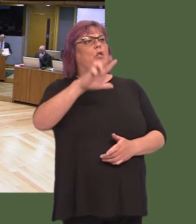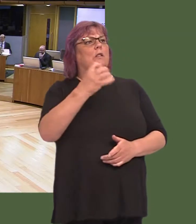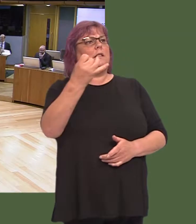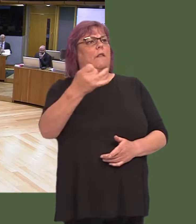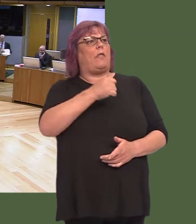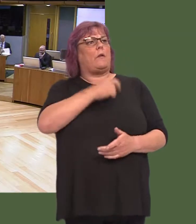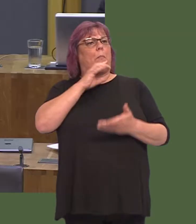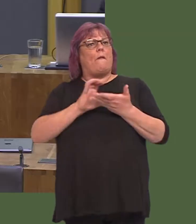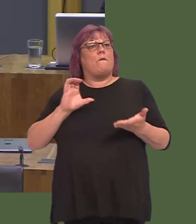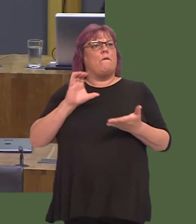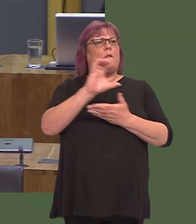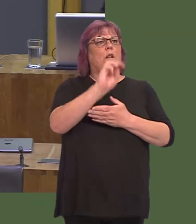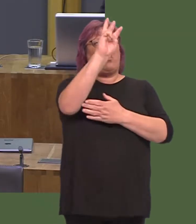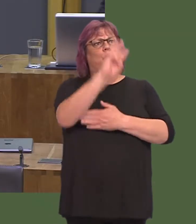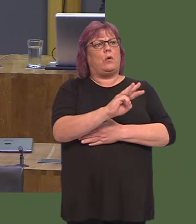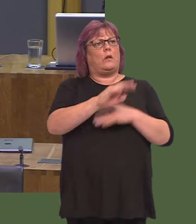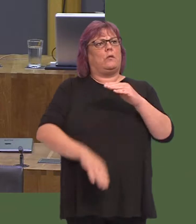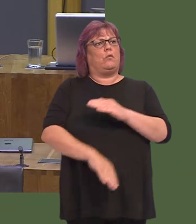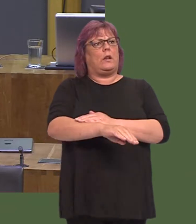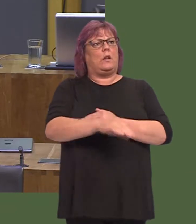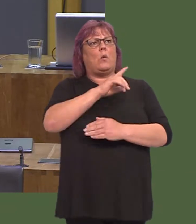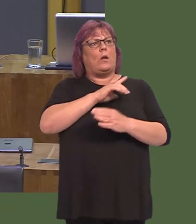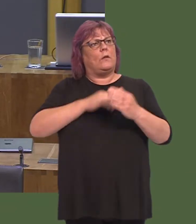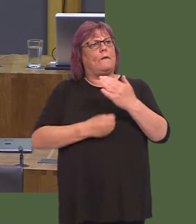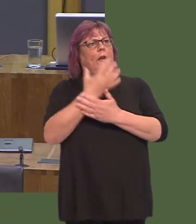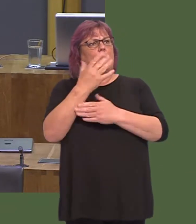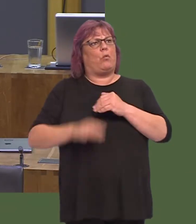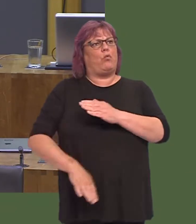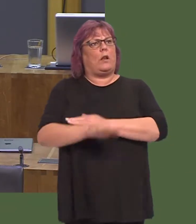provided £537,000 this year to Cricket Wales to support the development of the game across Wales.